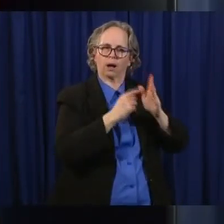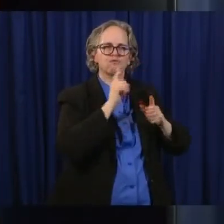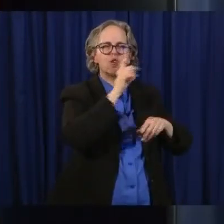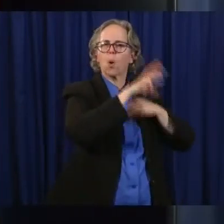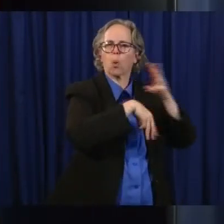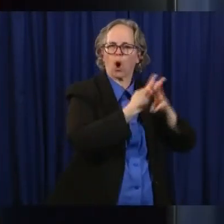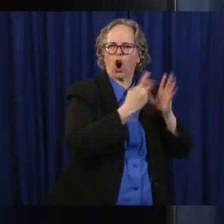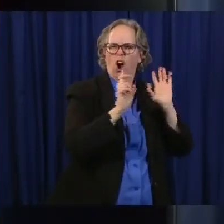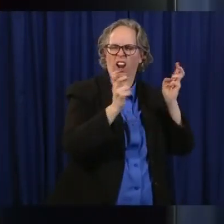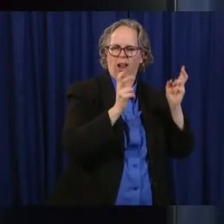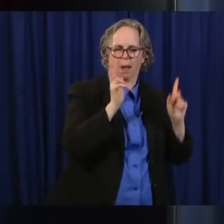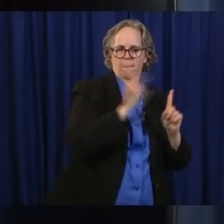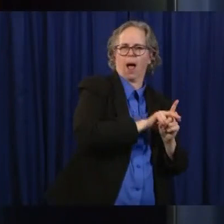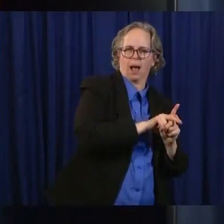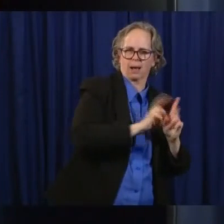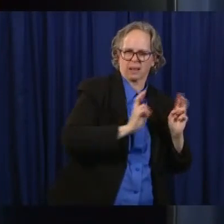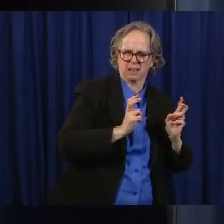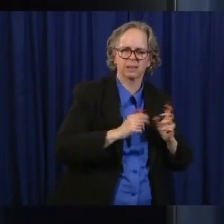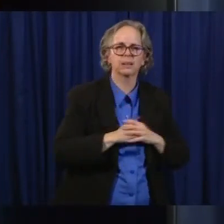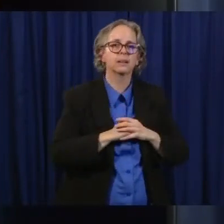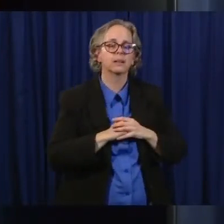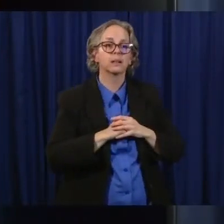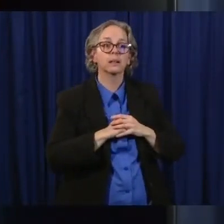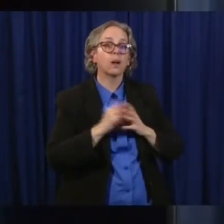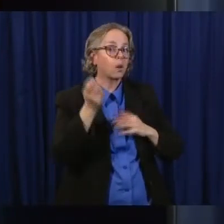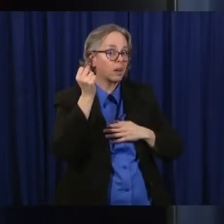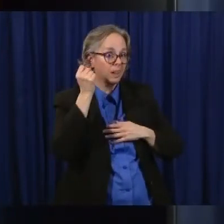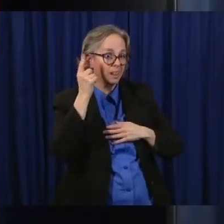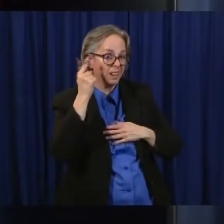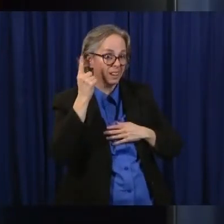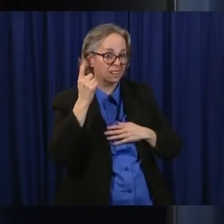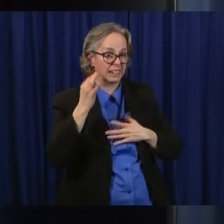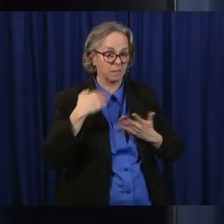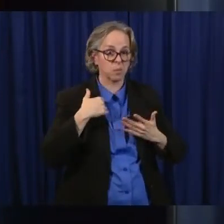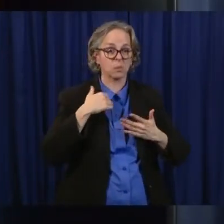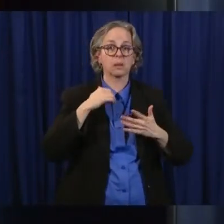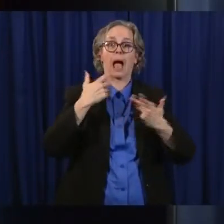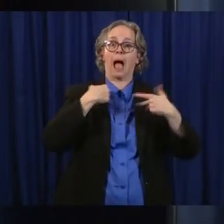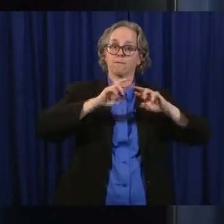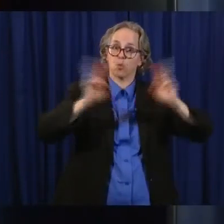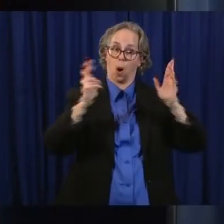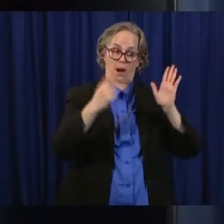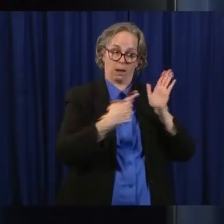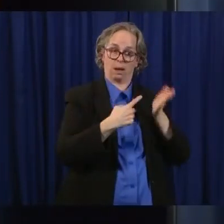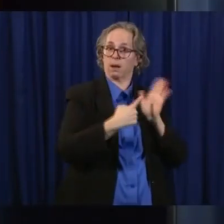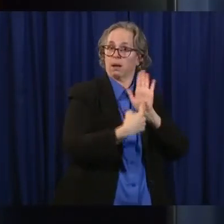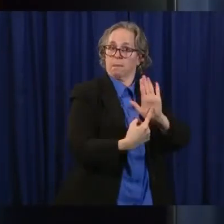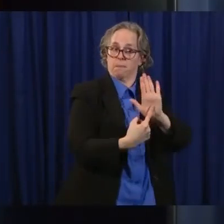AND ONLY MODEL IS IS MATH TRYING TO PLAY IN THE REAL WORLD IN A WAY. IT IS MATHEMATICS TRYING TO REPRESENT THE REAL WORLD AS CLOSELY AS POSSIBLE.